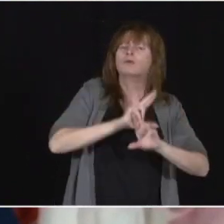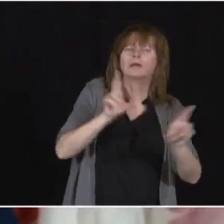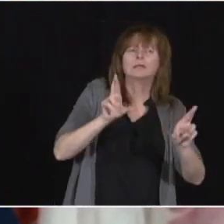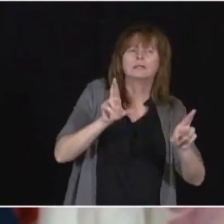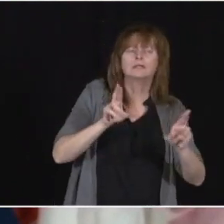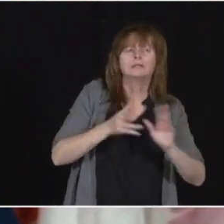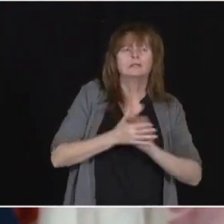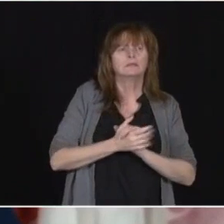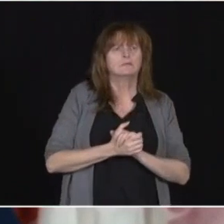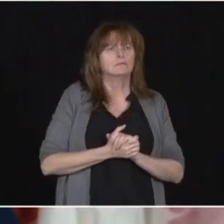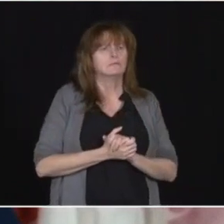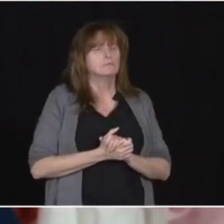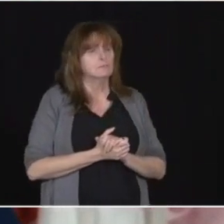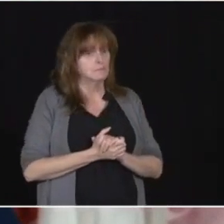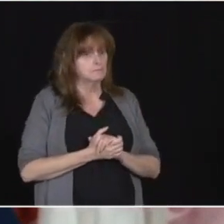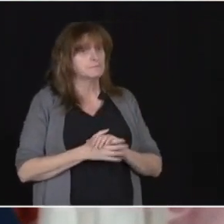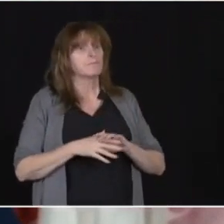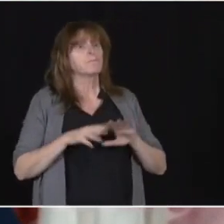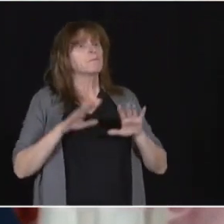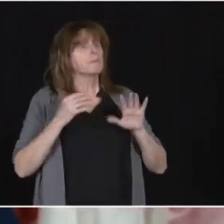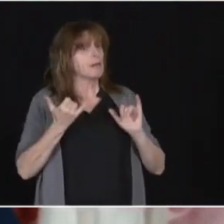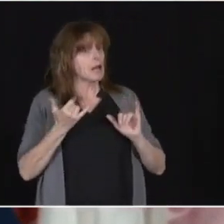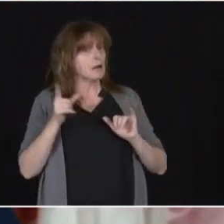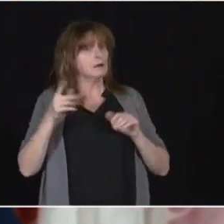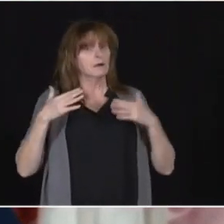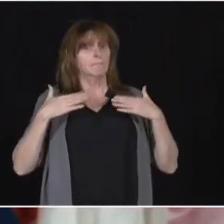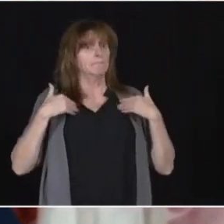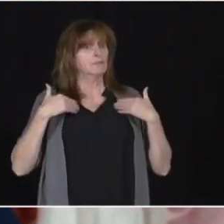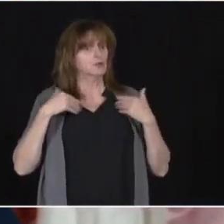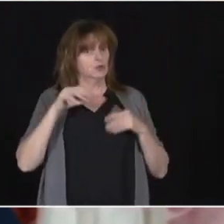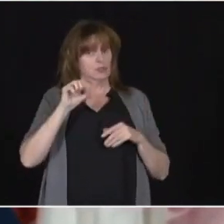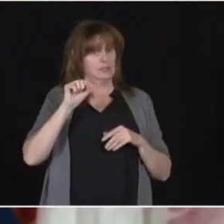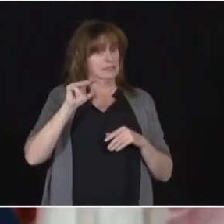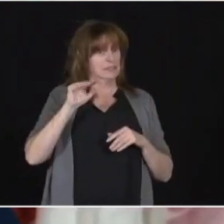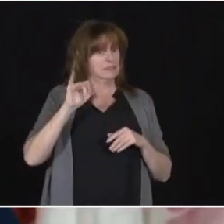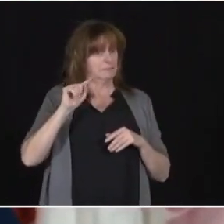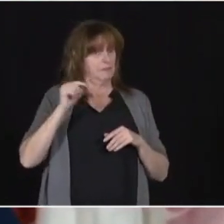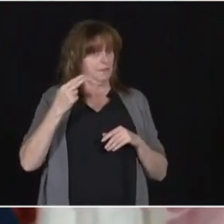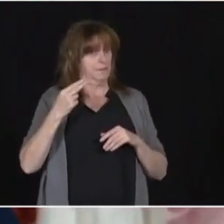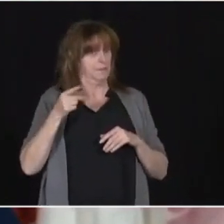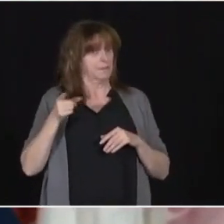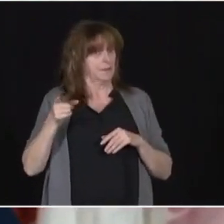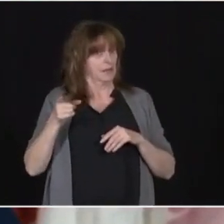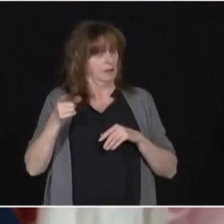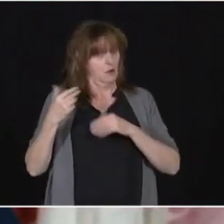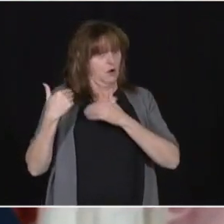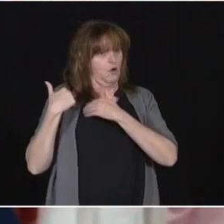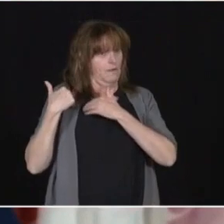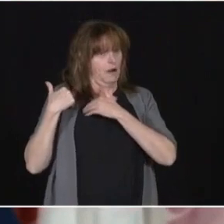doing that in and congregate living areas.